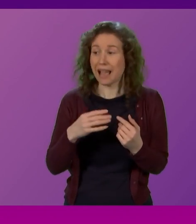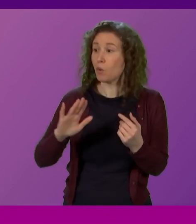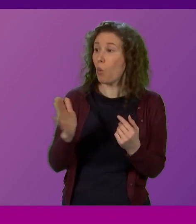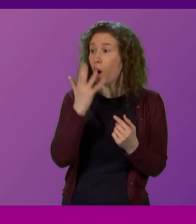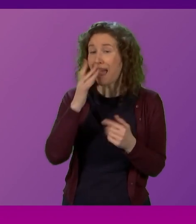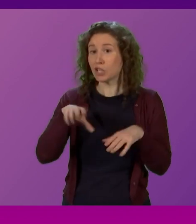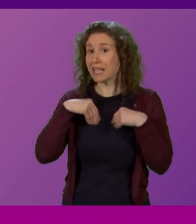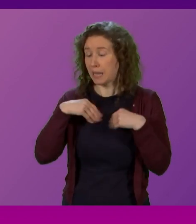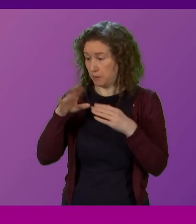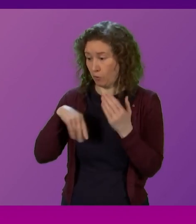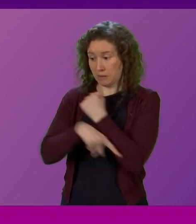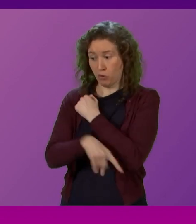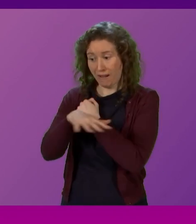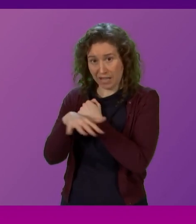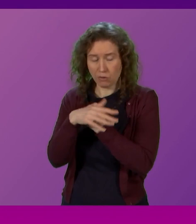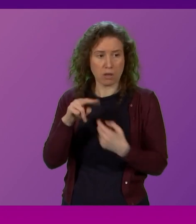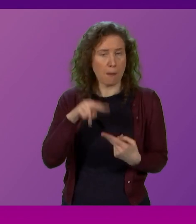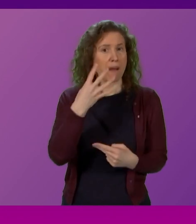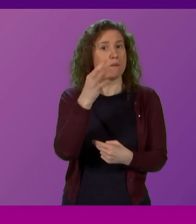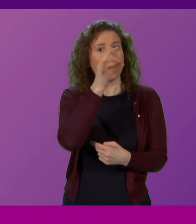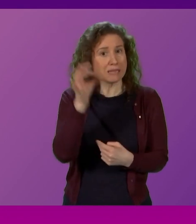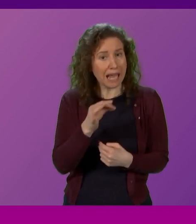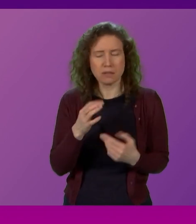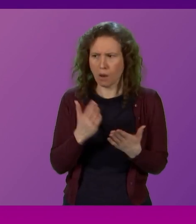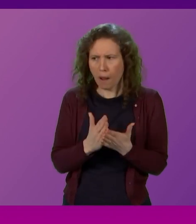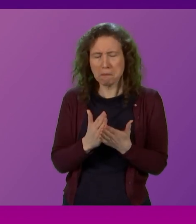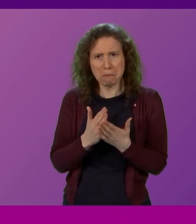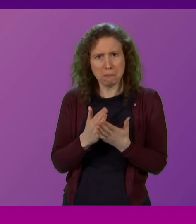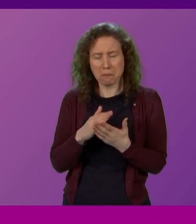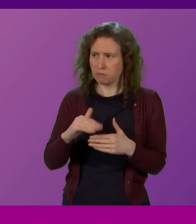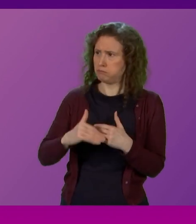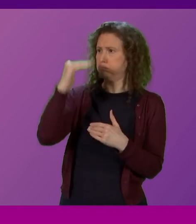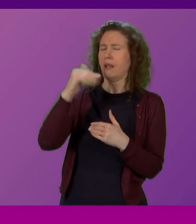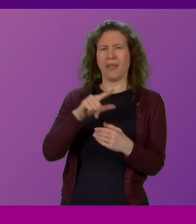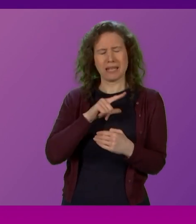areas are up by 4 per cent. This is where I take issue with Michael Marra.